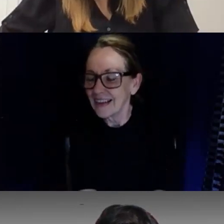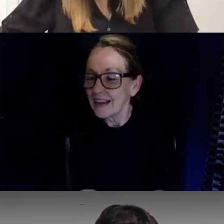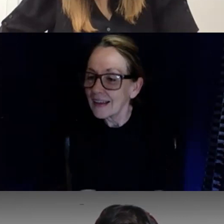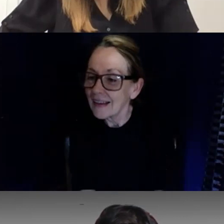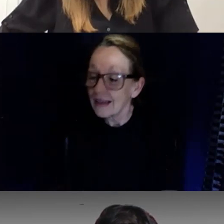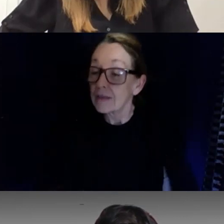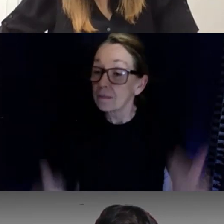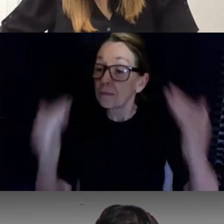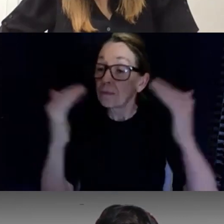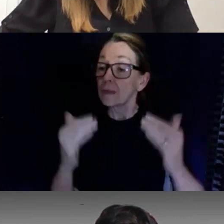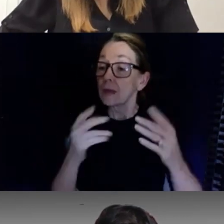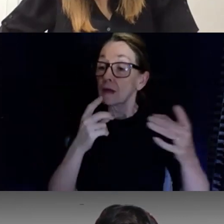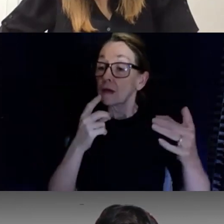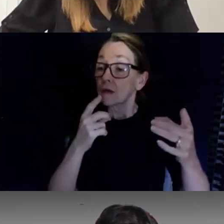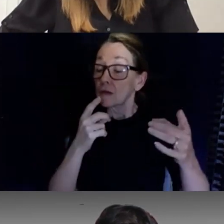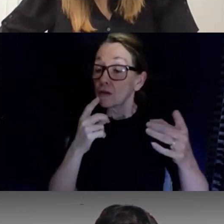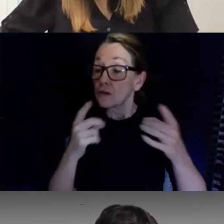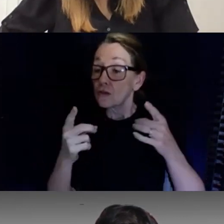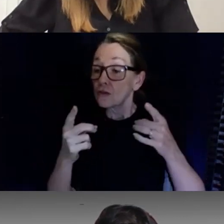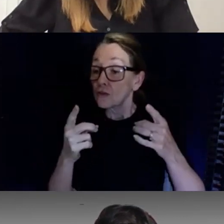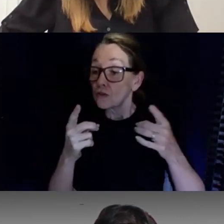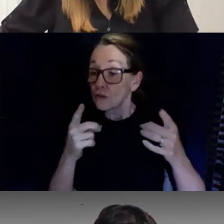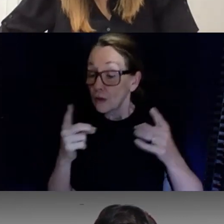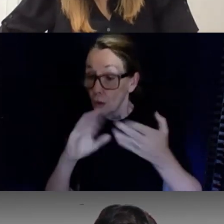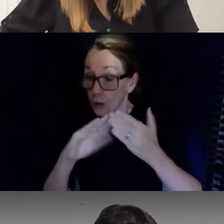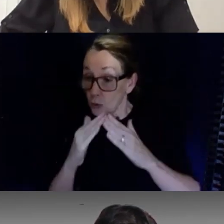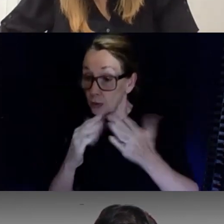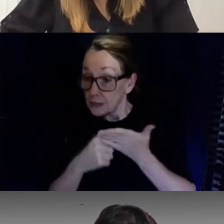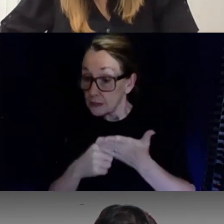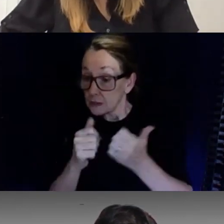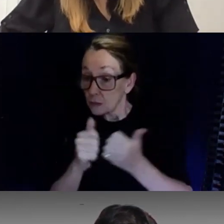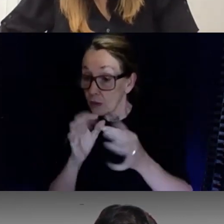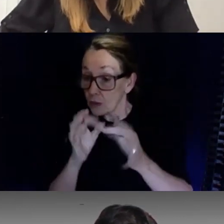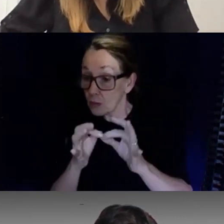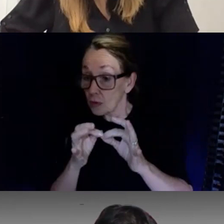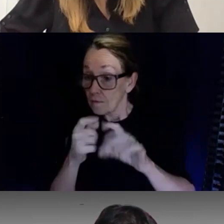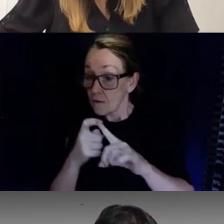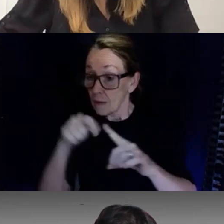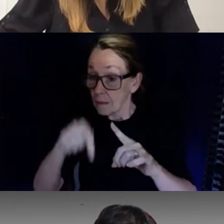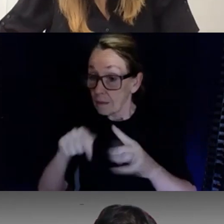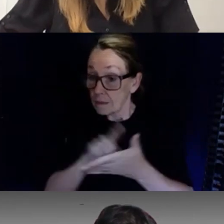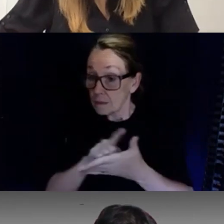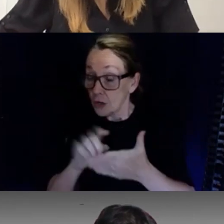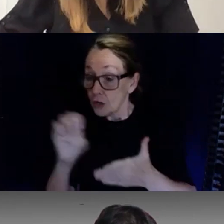I REALLY DON'T THINK WE'LL MAKE IT TO THE FULL 6:00.